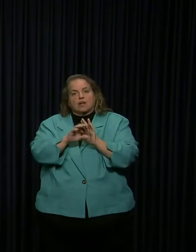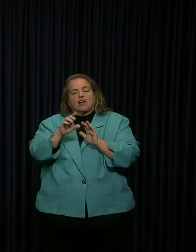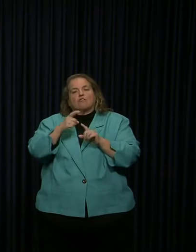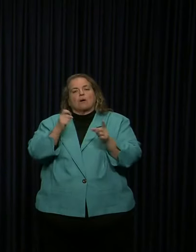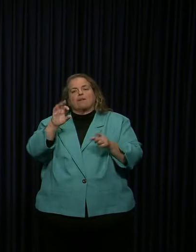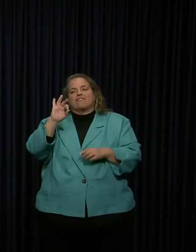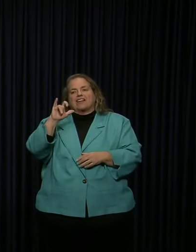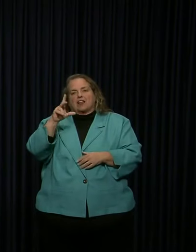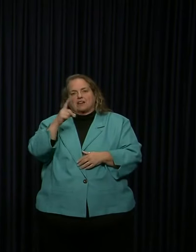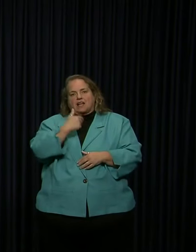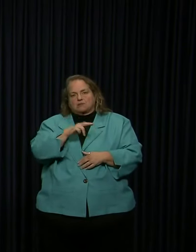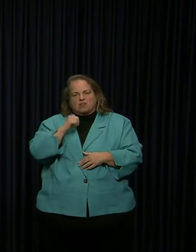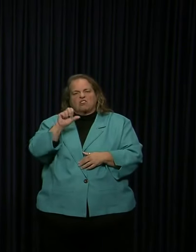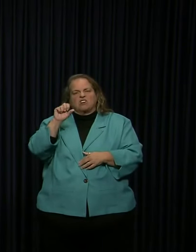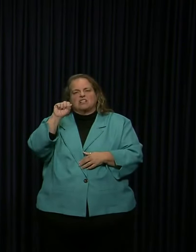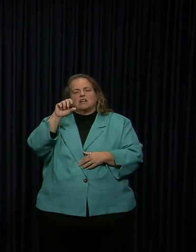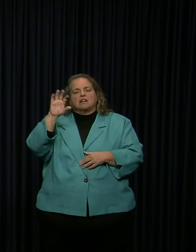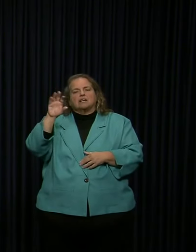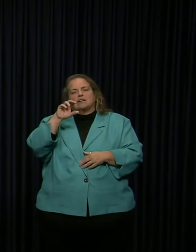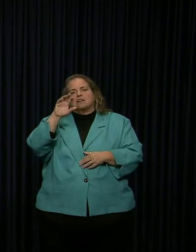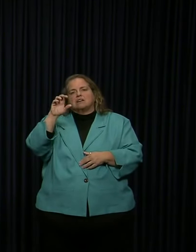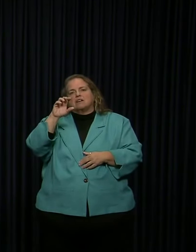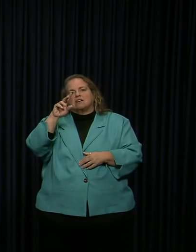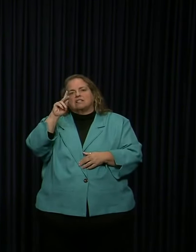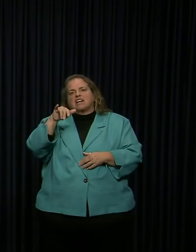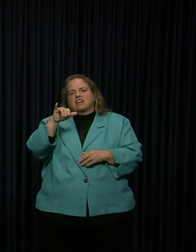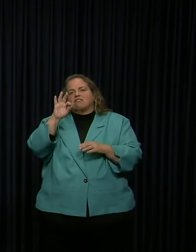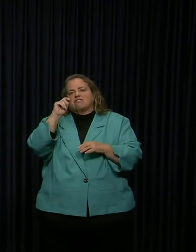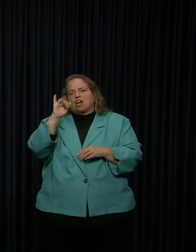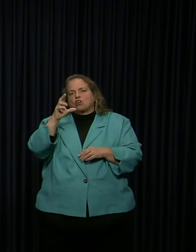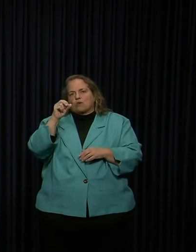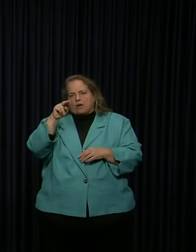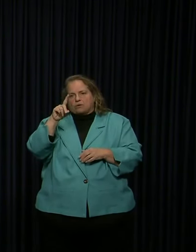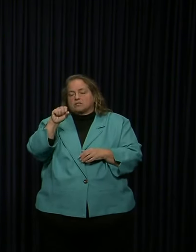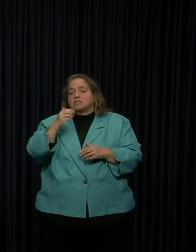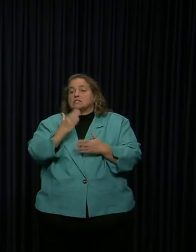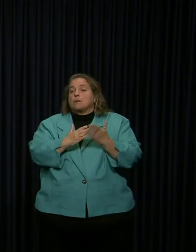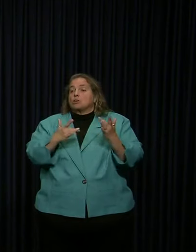NECESSARY. SO, YES, THERE IS ASSISTANCE AND THERE'S SUPERVISION, AND THE